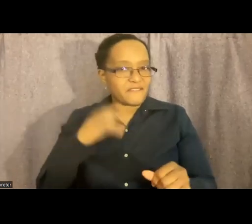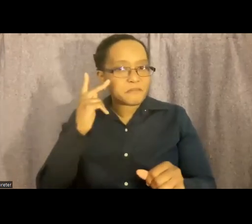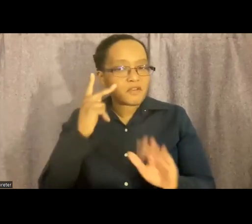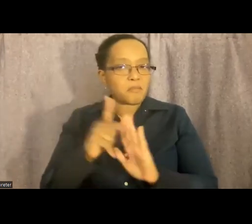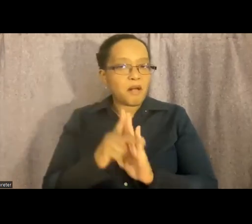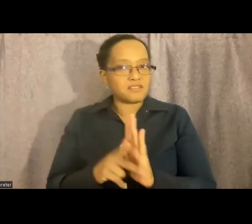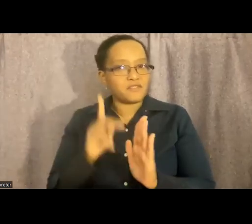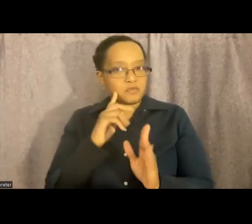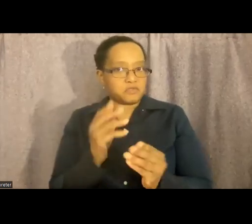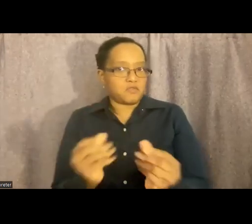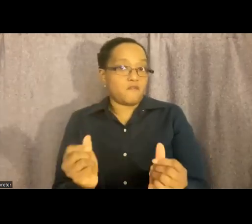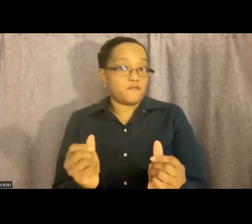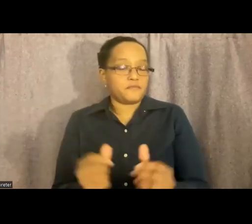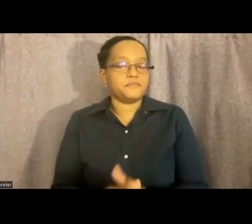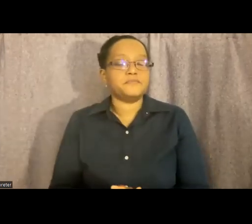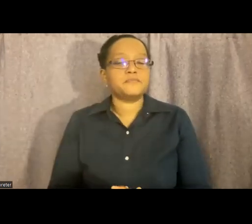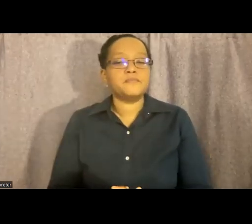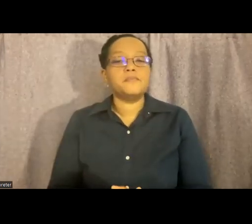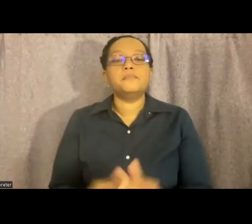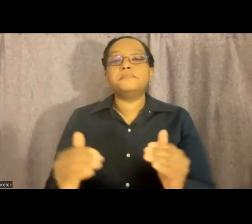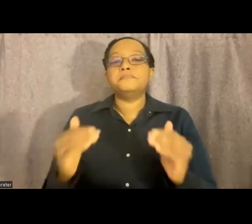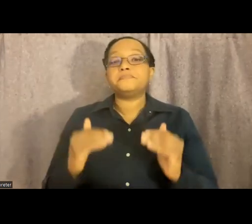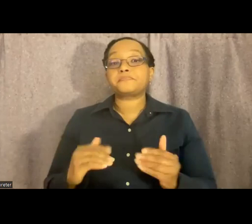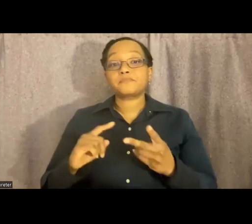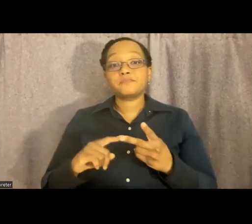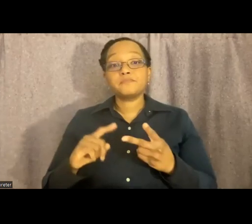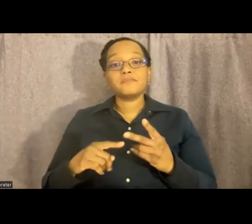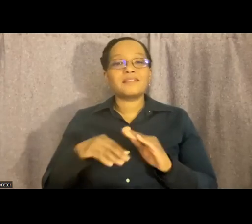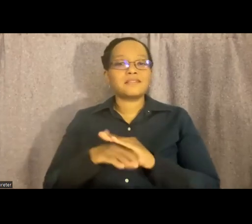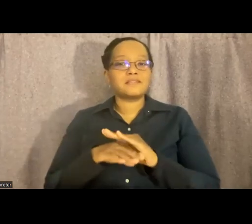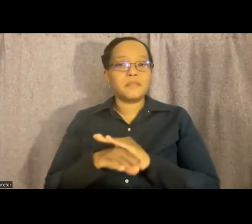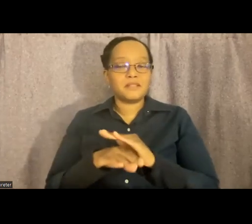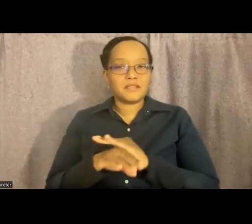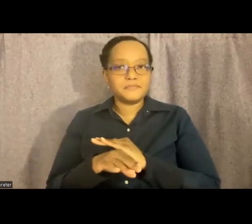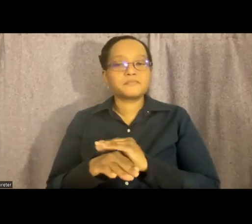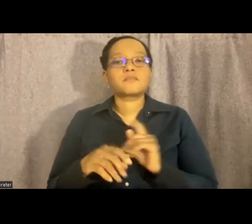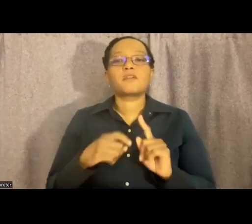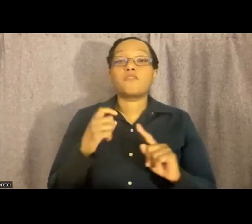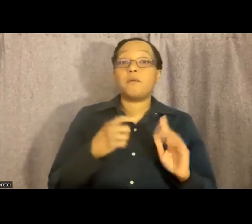The second piece is about accessibility , that is going from affordability on the financing